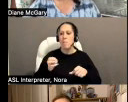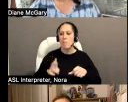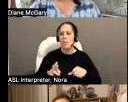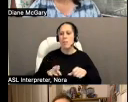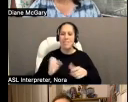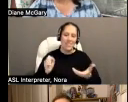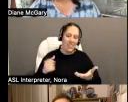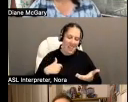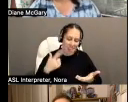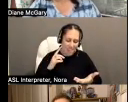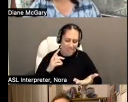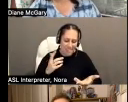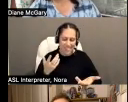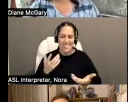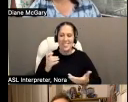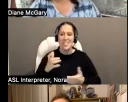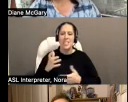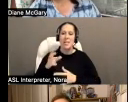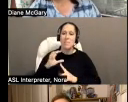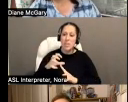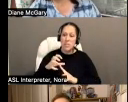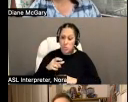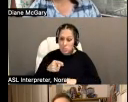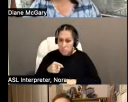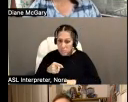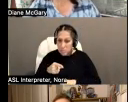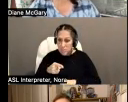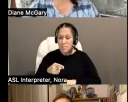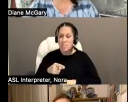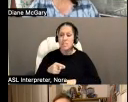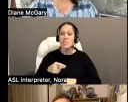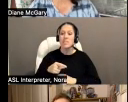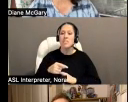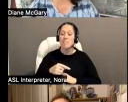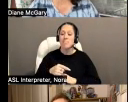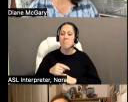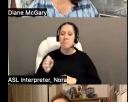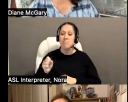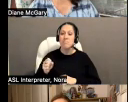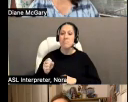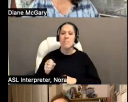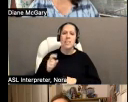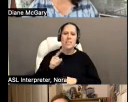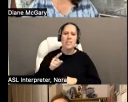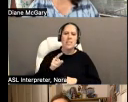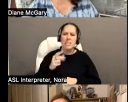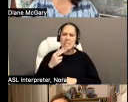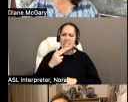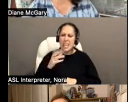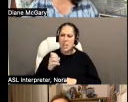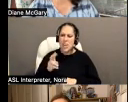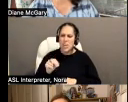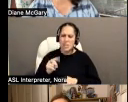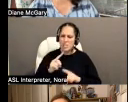yes. And mushrooms, here. Yeah. And this reminds me of candy corn. But that can't be candy corn.